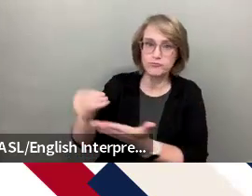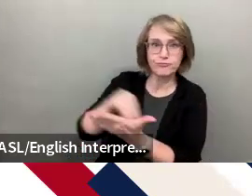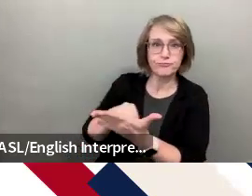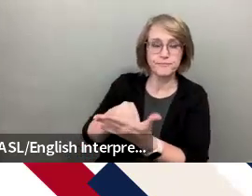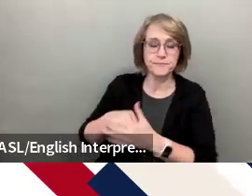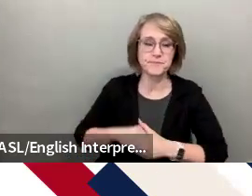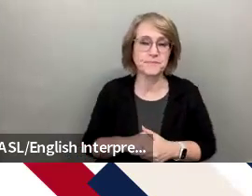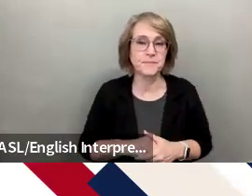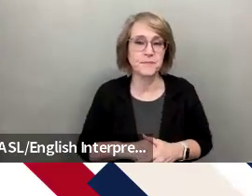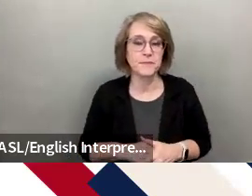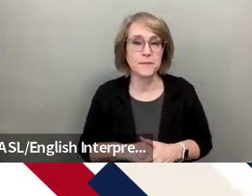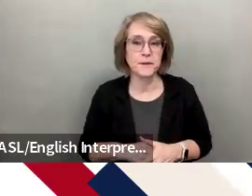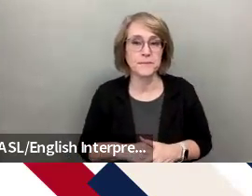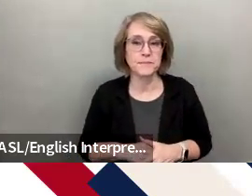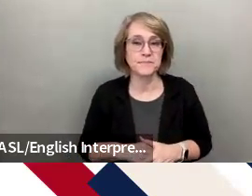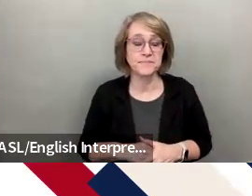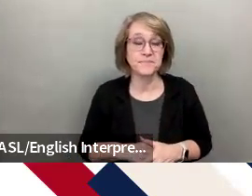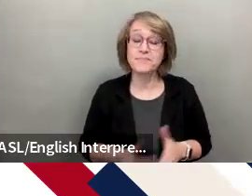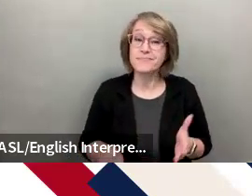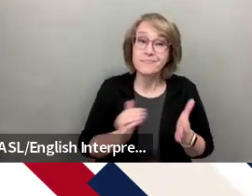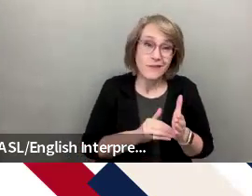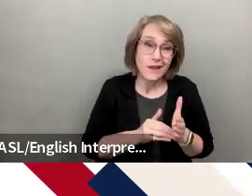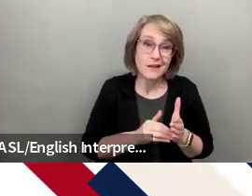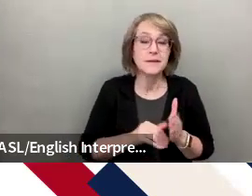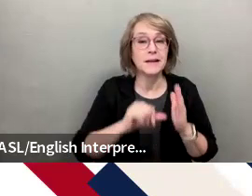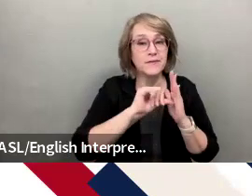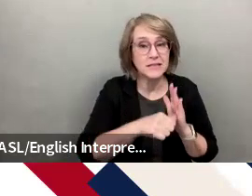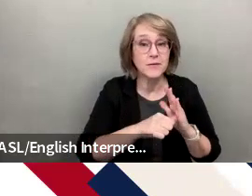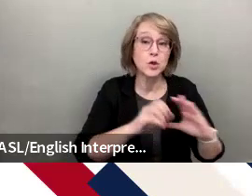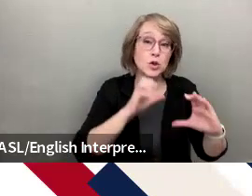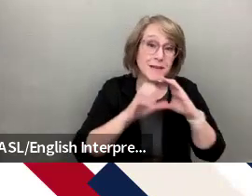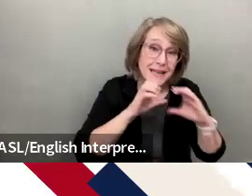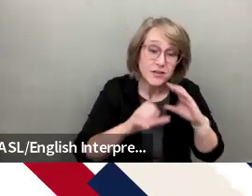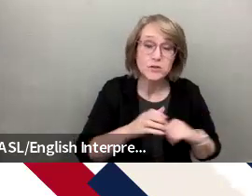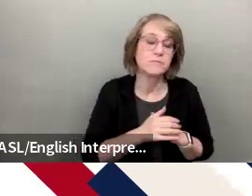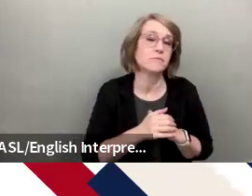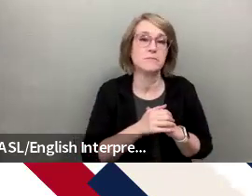WHICH IS AWESOME. AND AGAIN EMPHASIZING THAT COMMUNICATION, THE RELATIONSHIPS ACROSS THE BOARD.